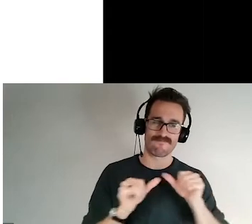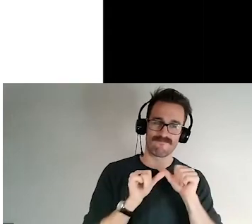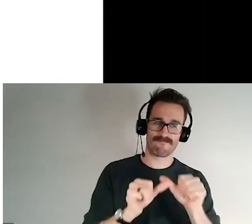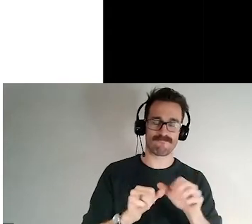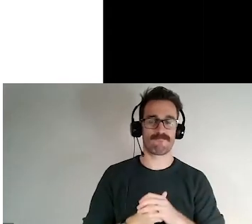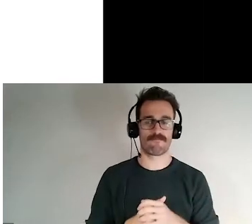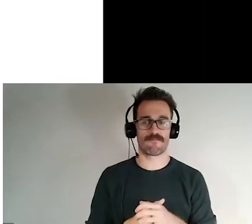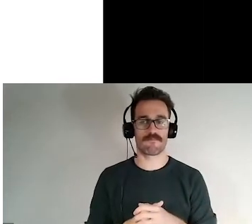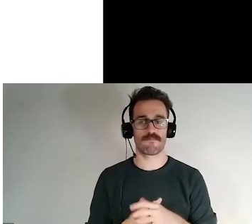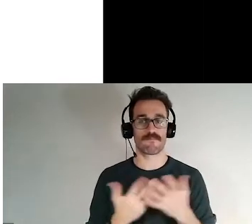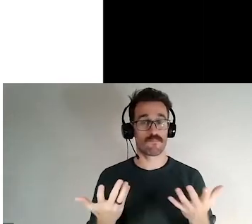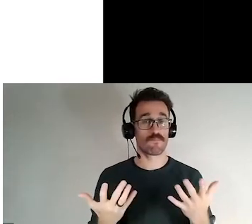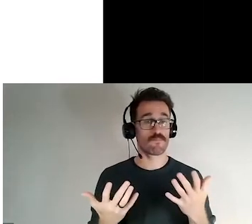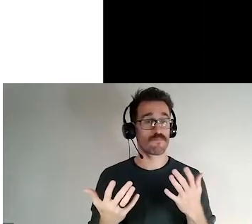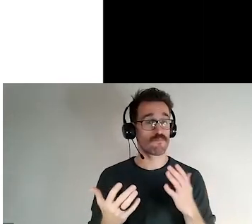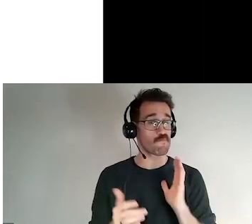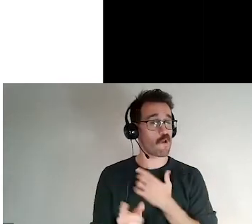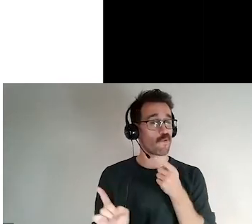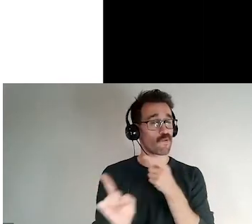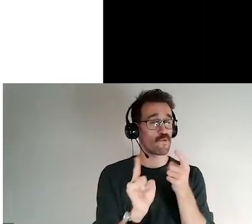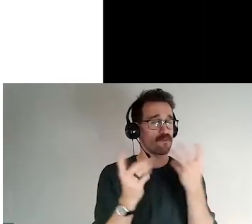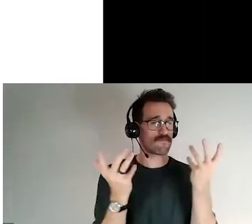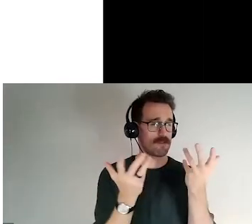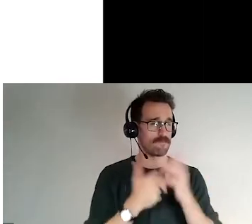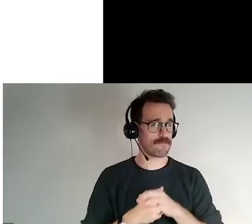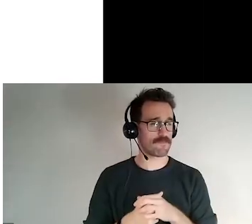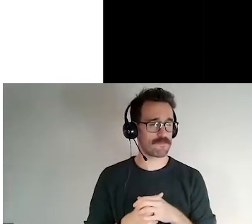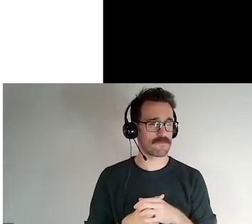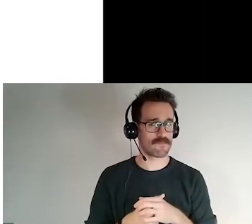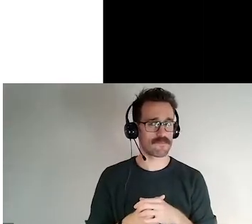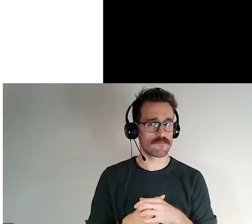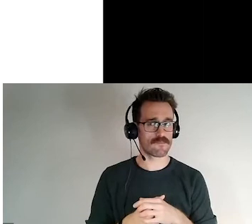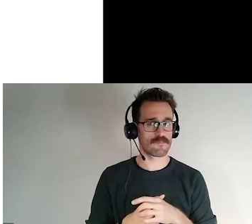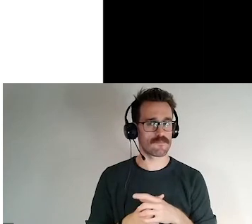So what are our goals here? The strong partnerships that we have developed